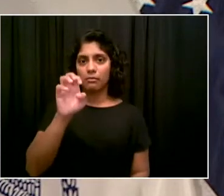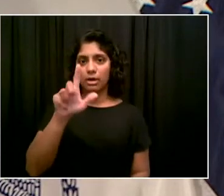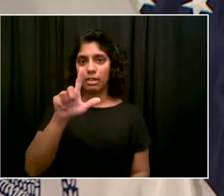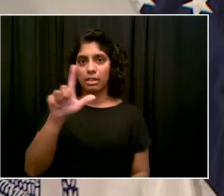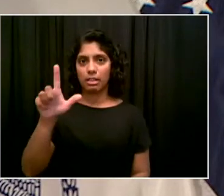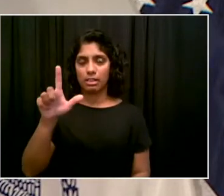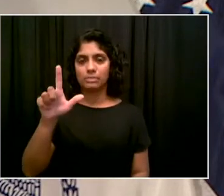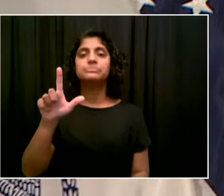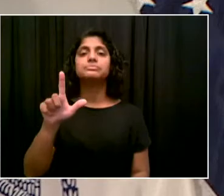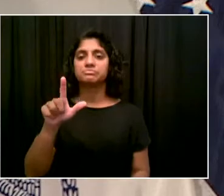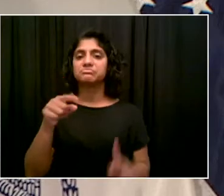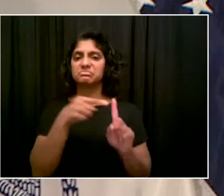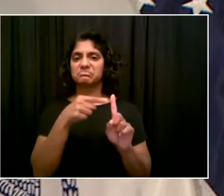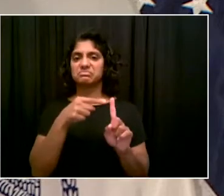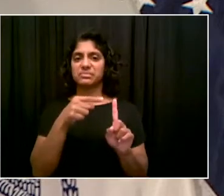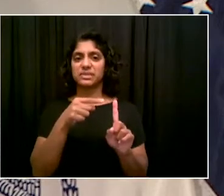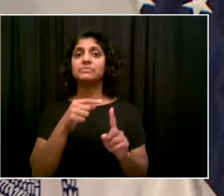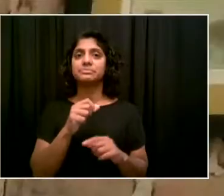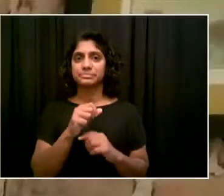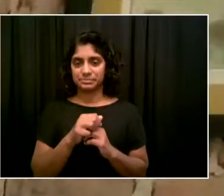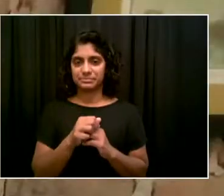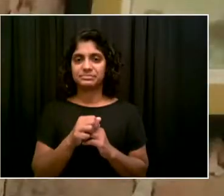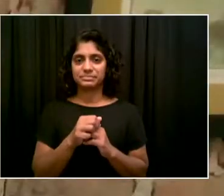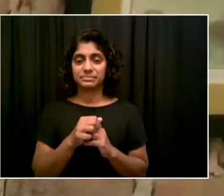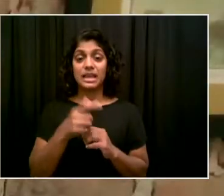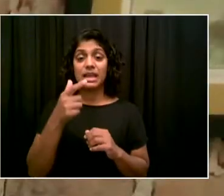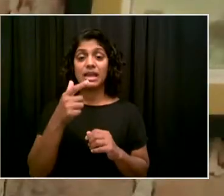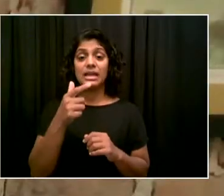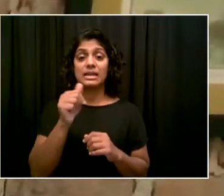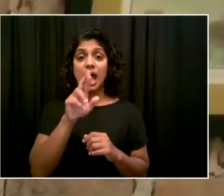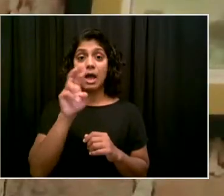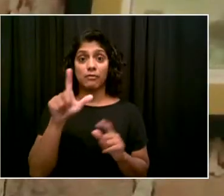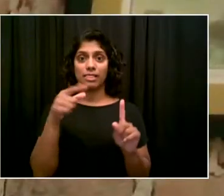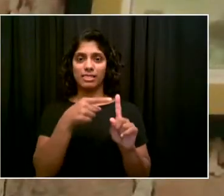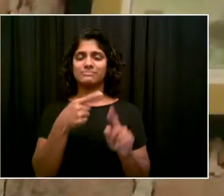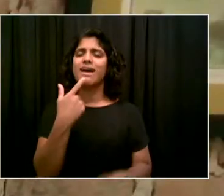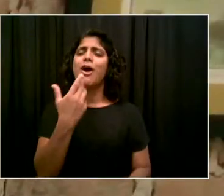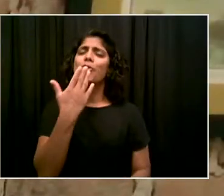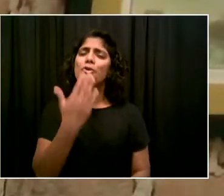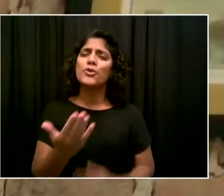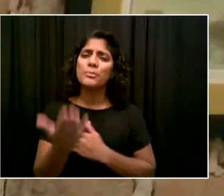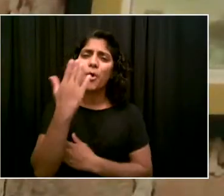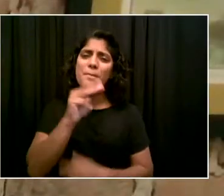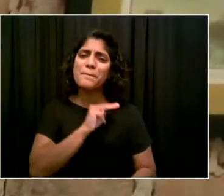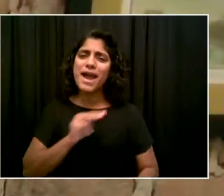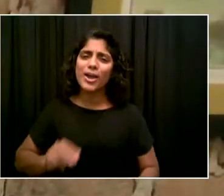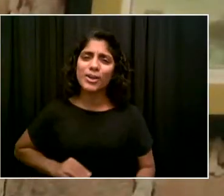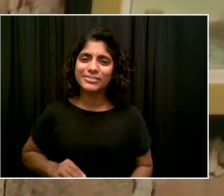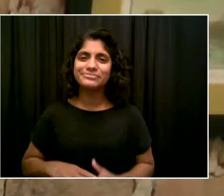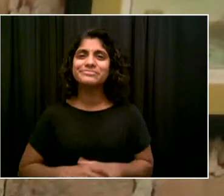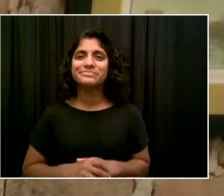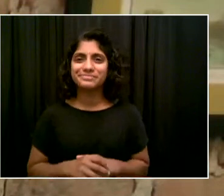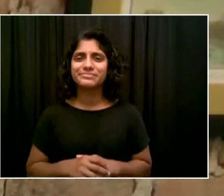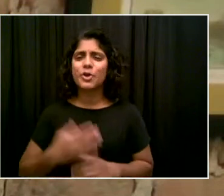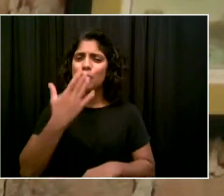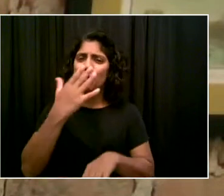WORK THE SAME WAY.